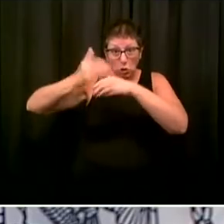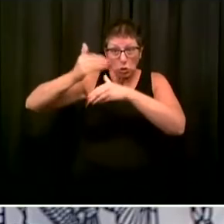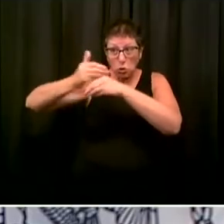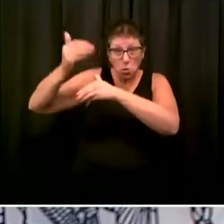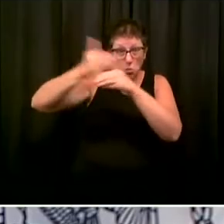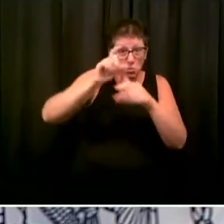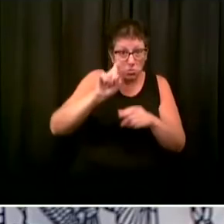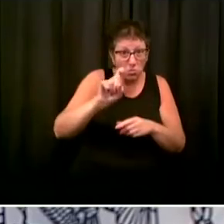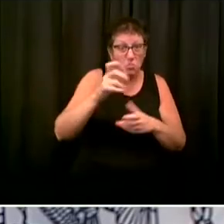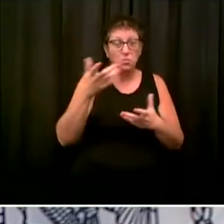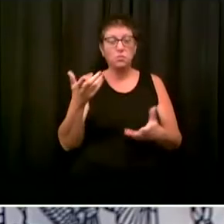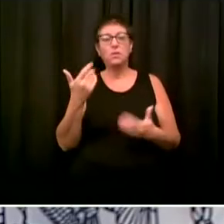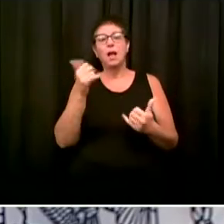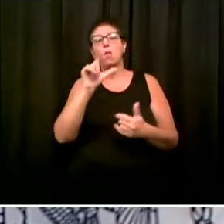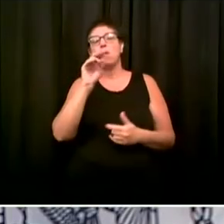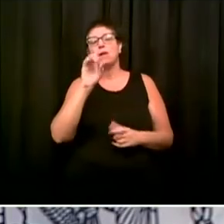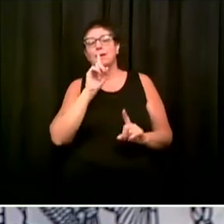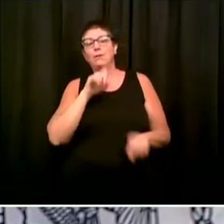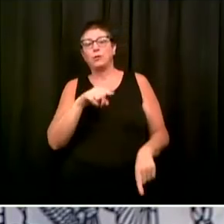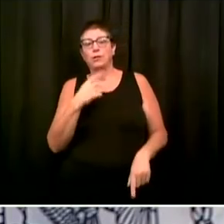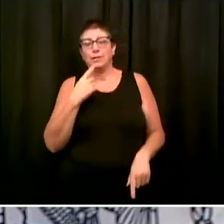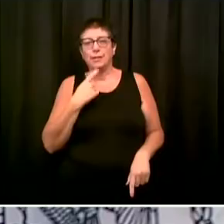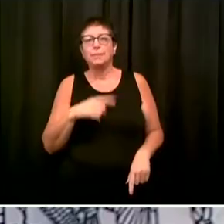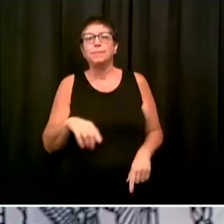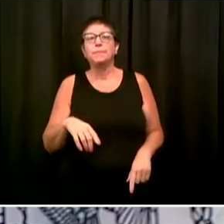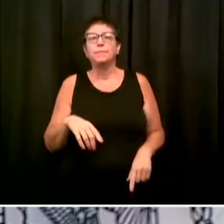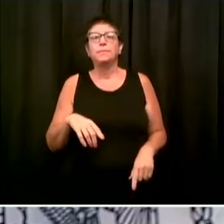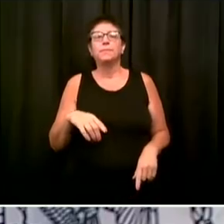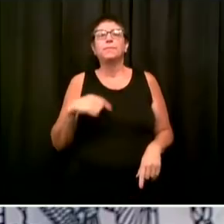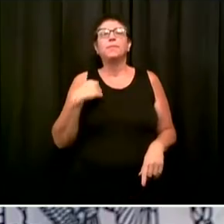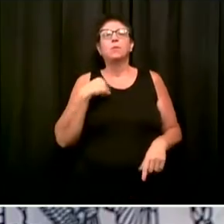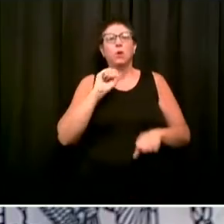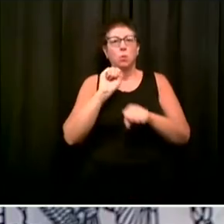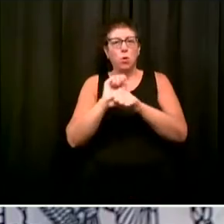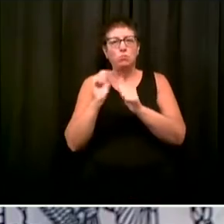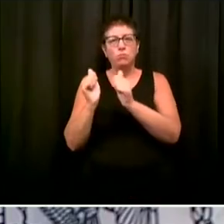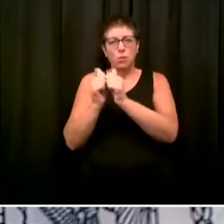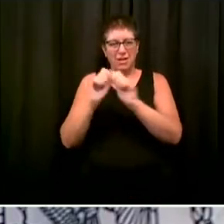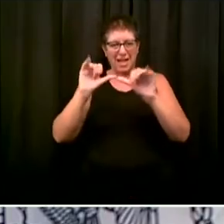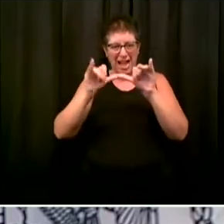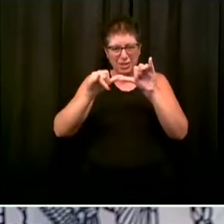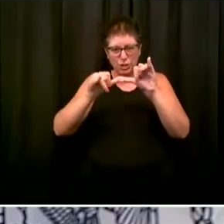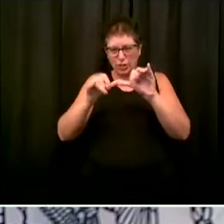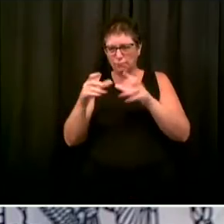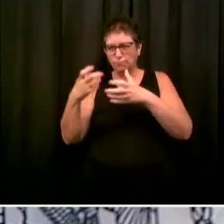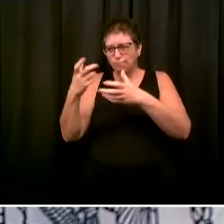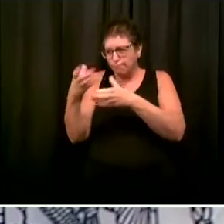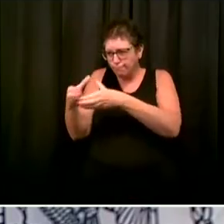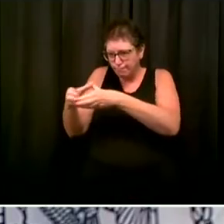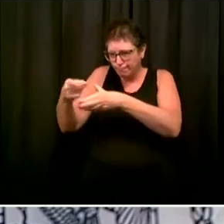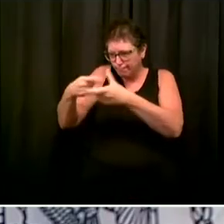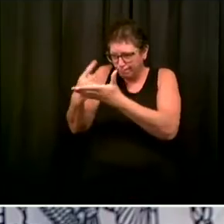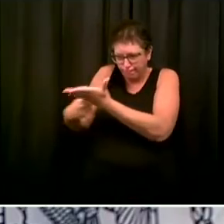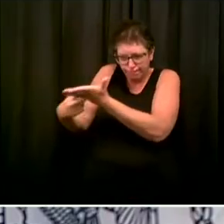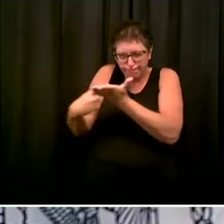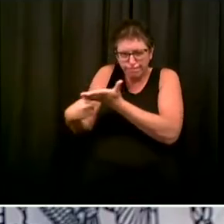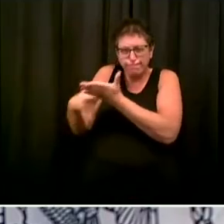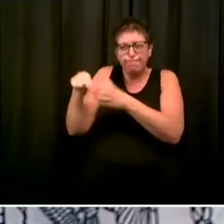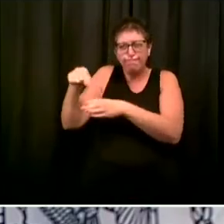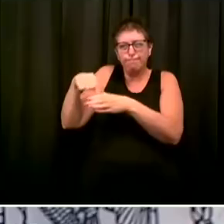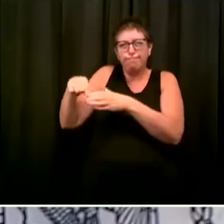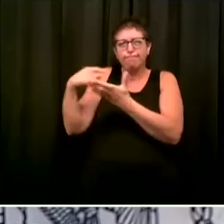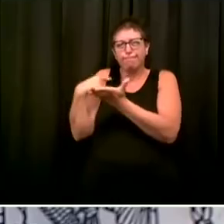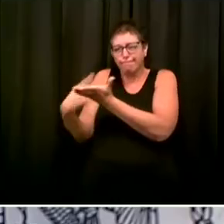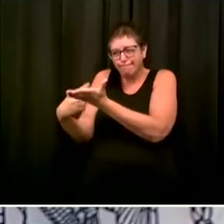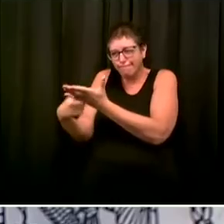IT IS REALCOLD OUT.